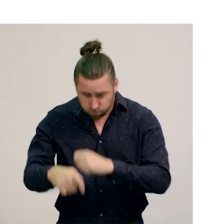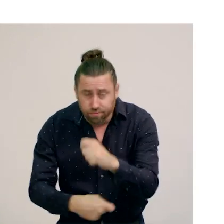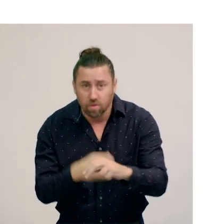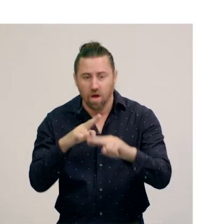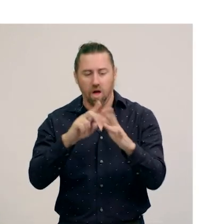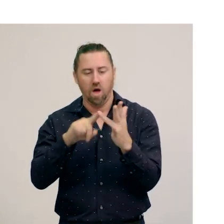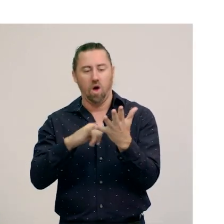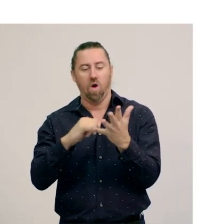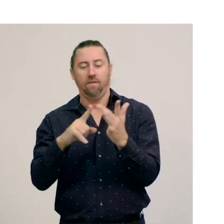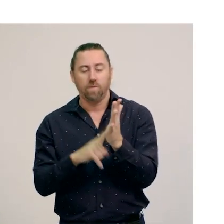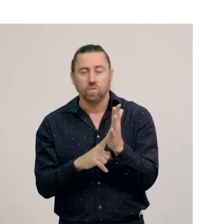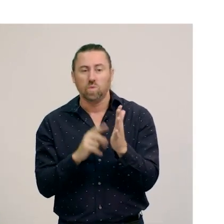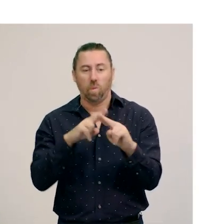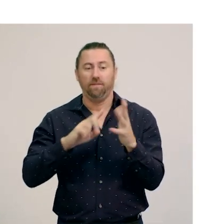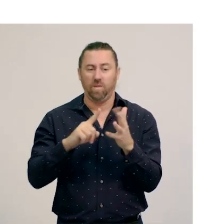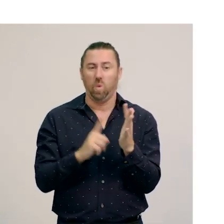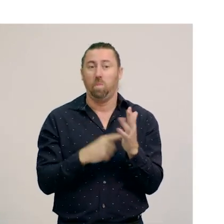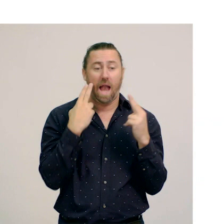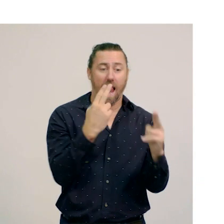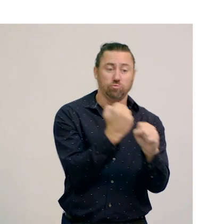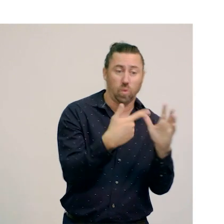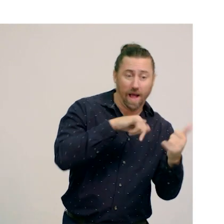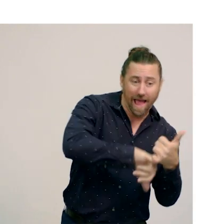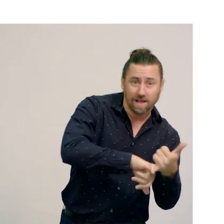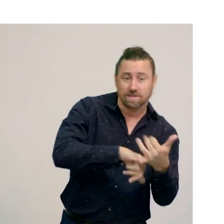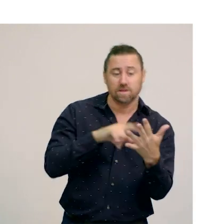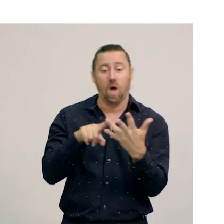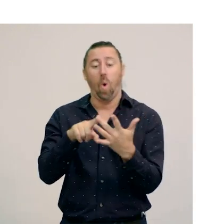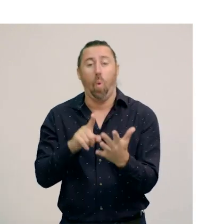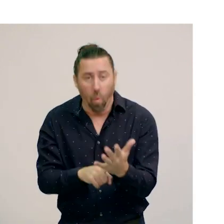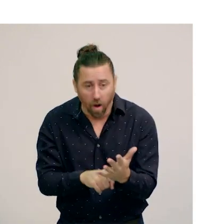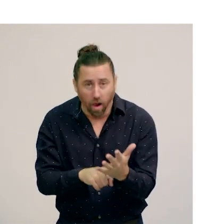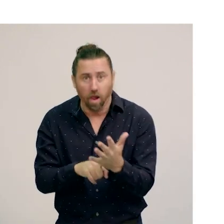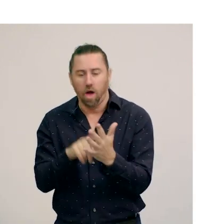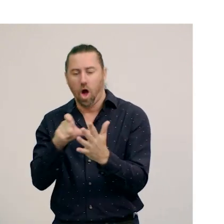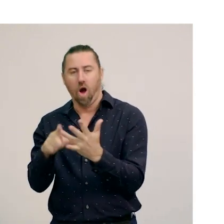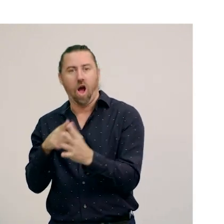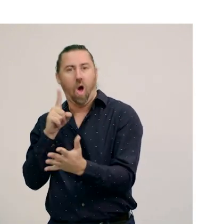that we call natural gas, oil, and coal.